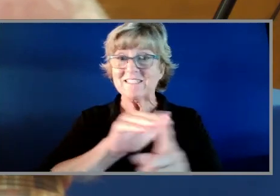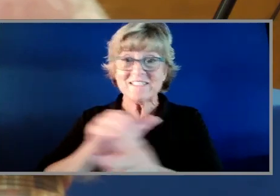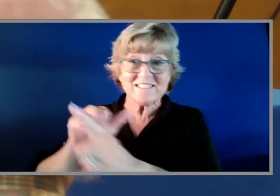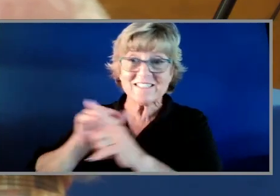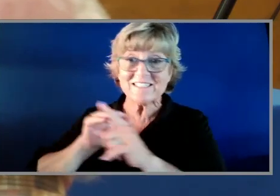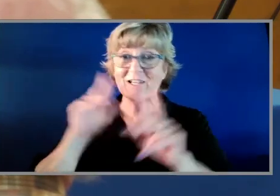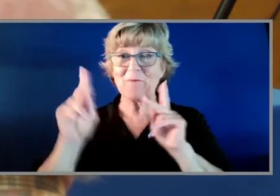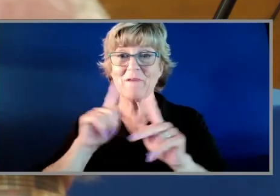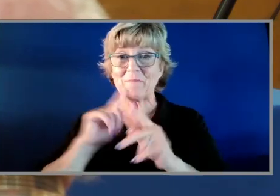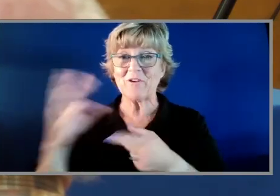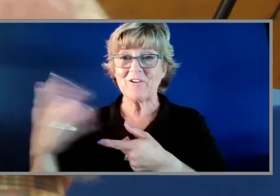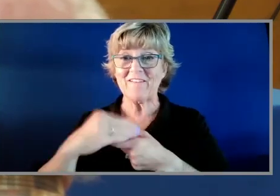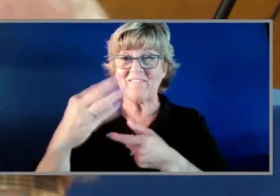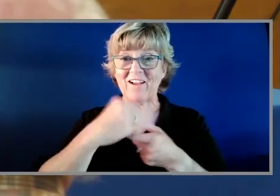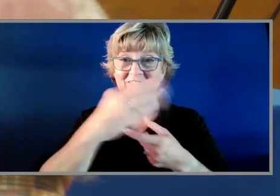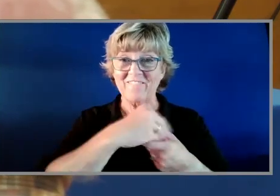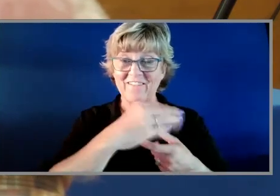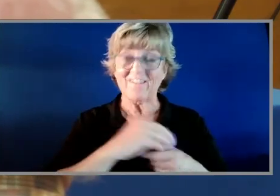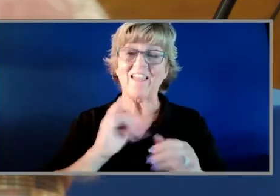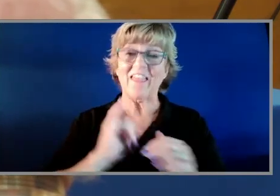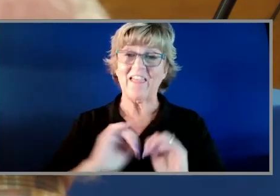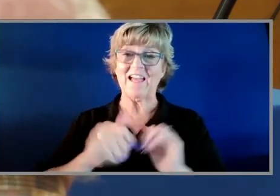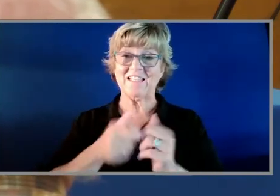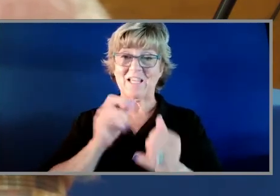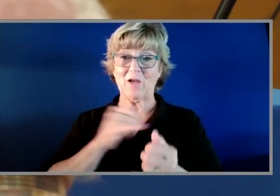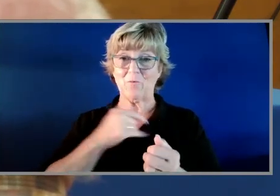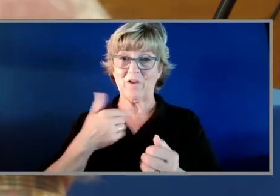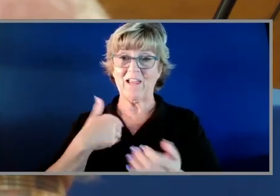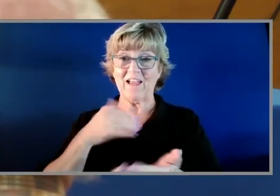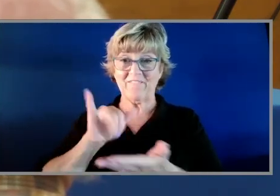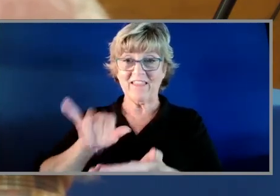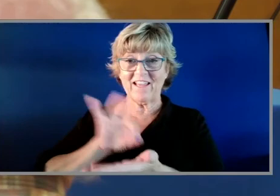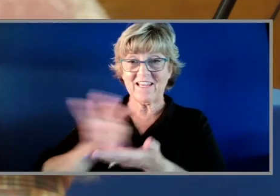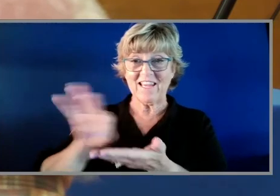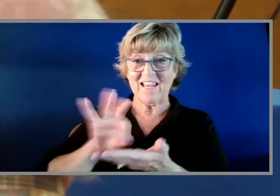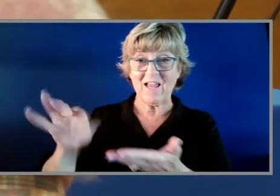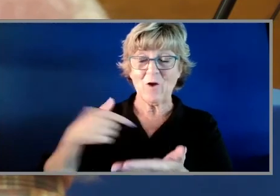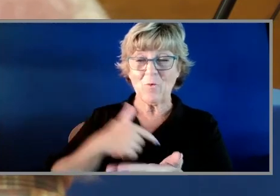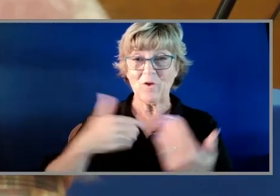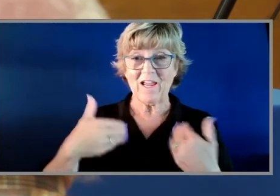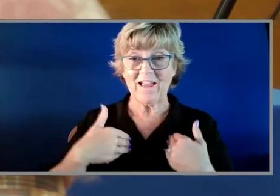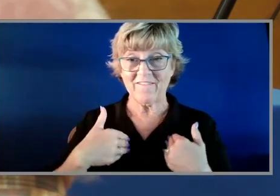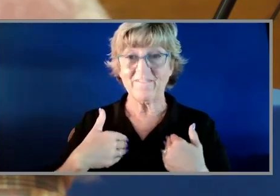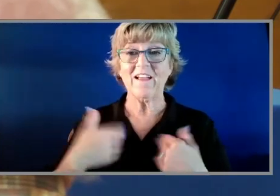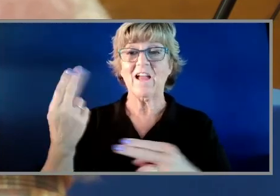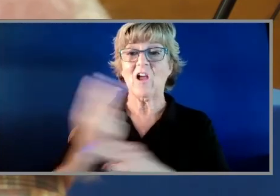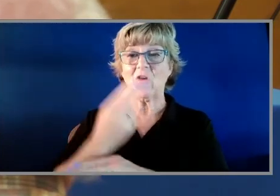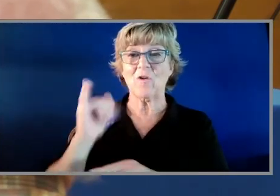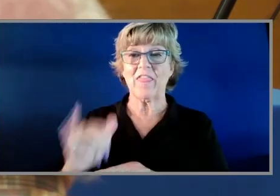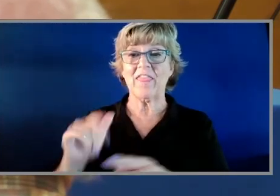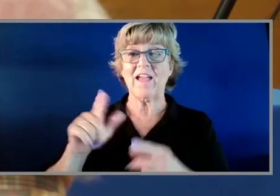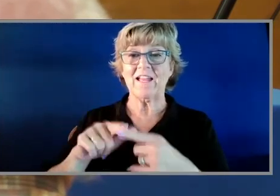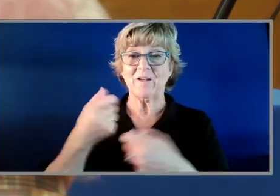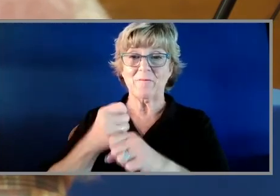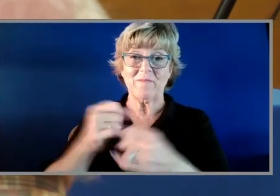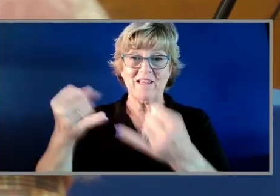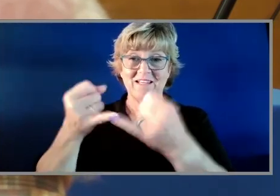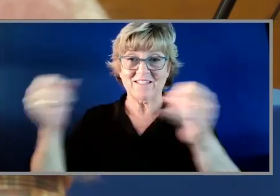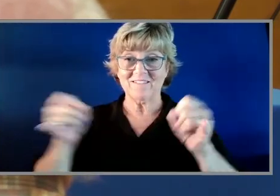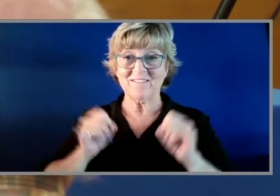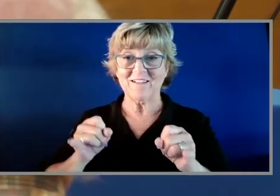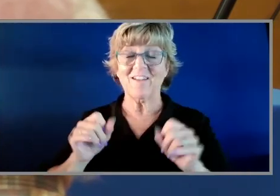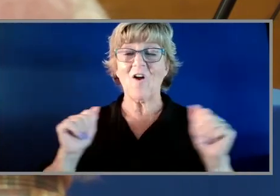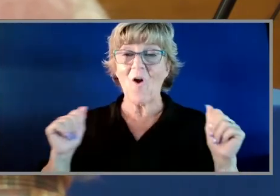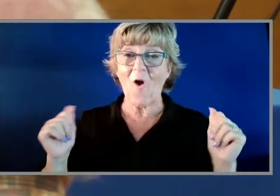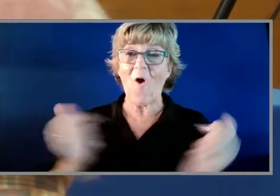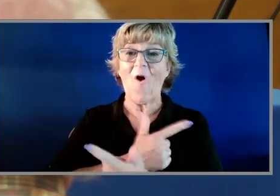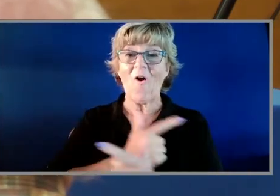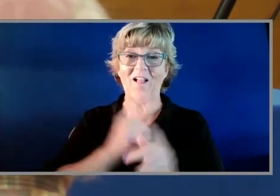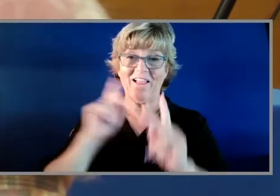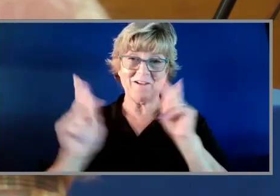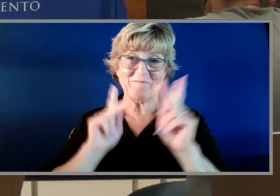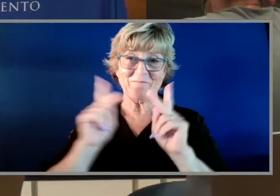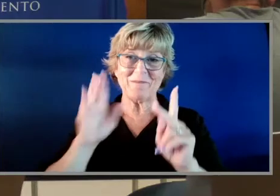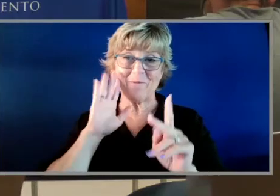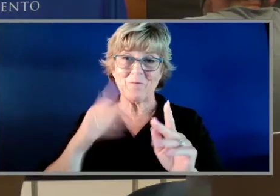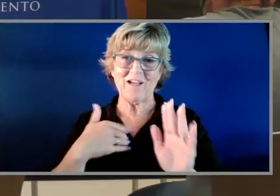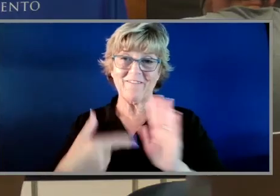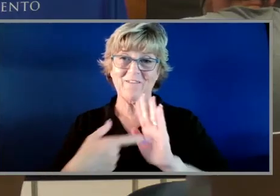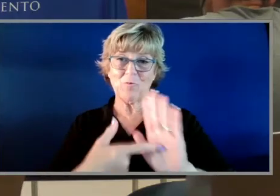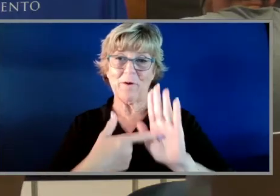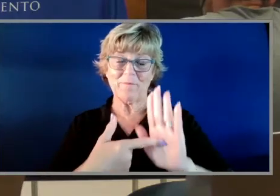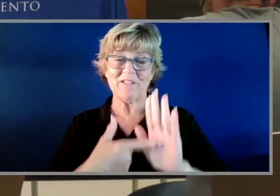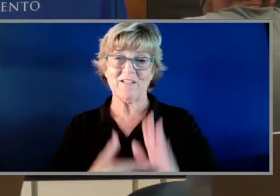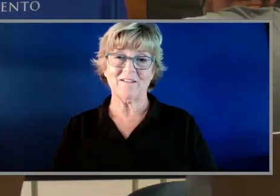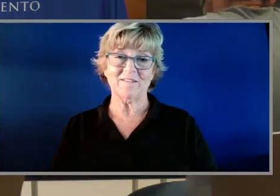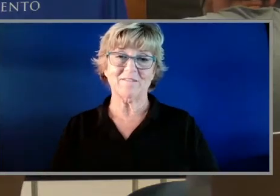Studio: This county and all the local entities made efforts to try to get people to respond and so that's how we ended up with